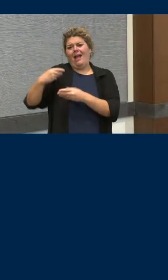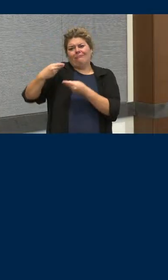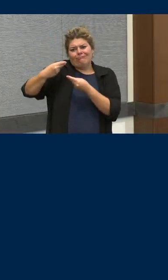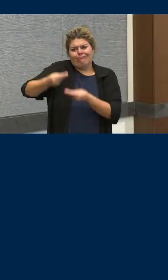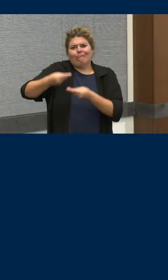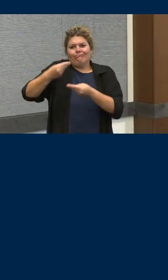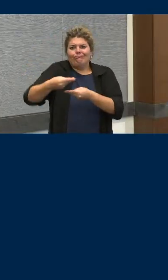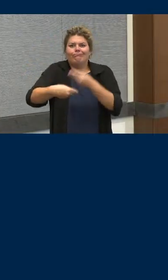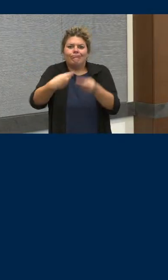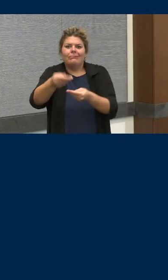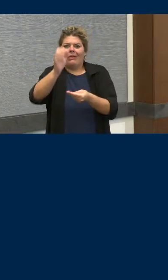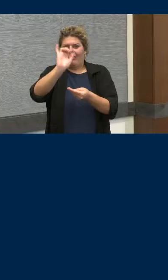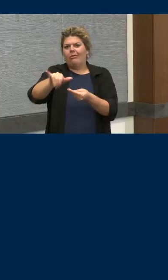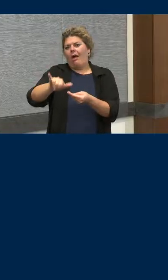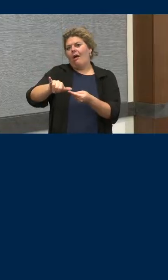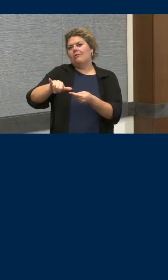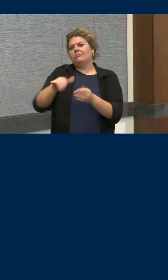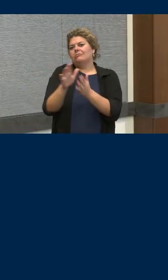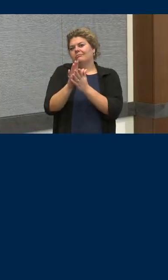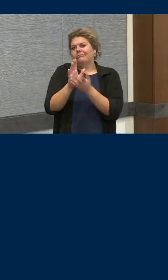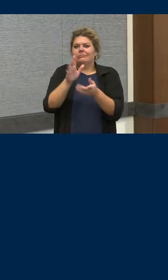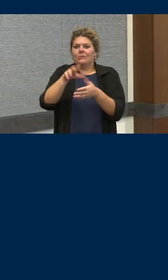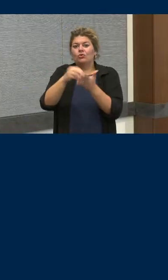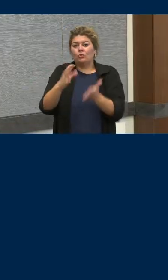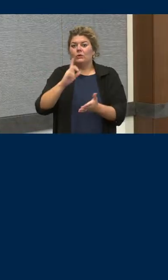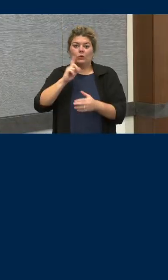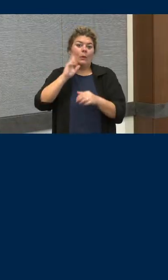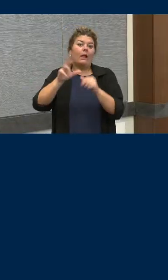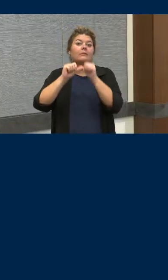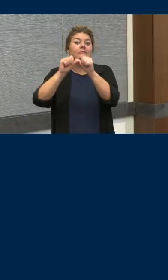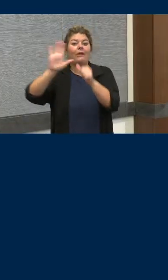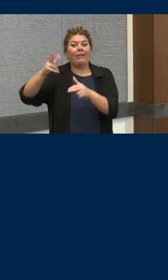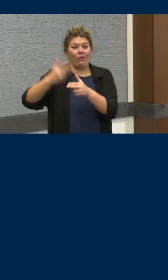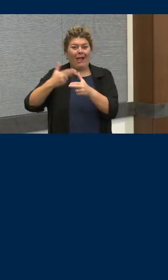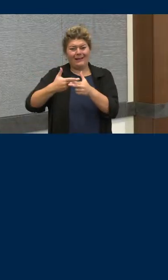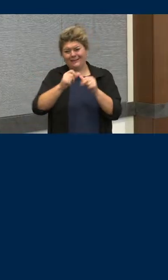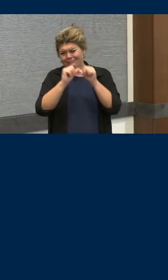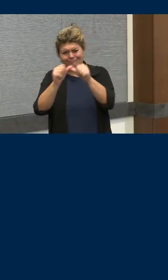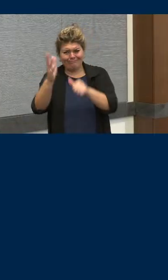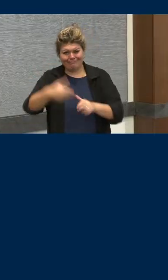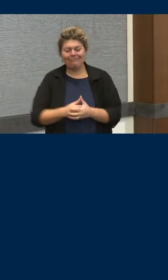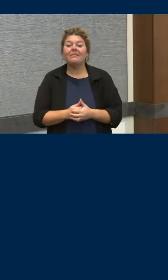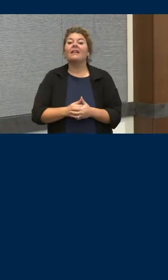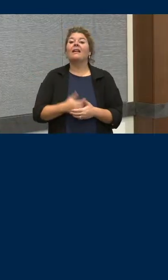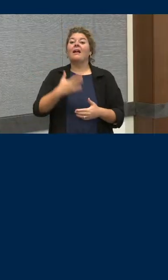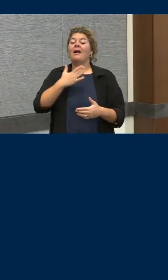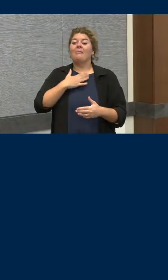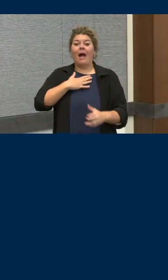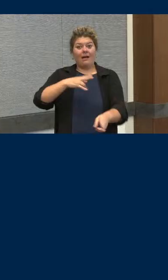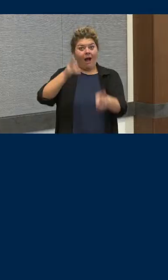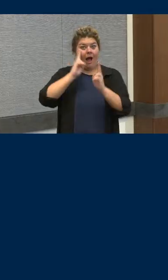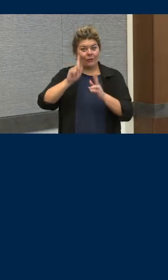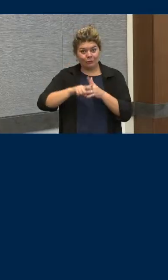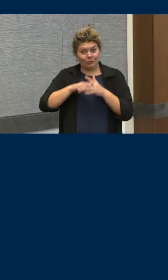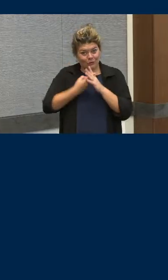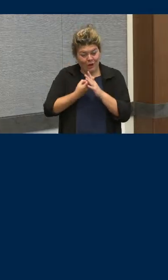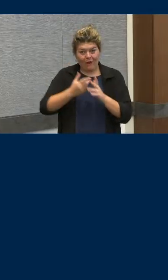legacies.